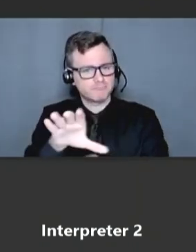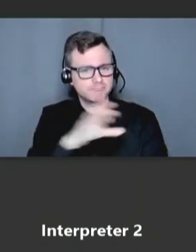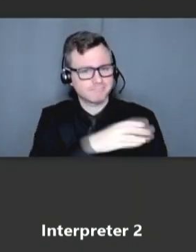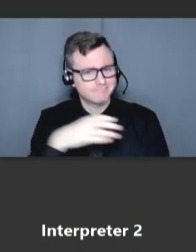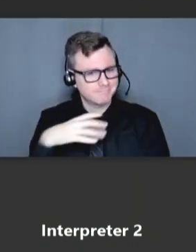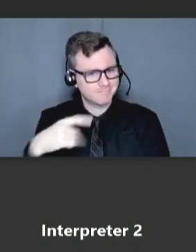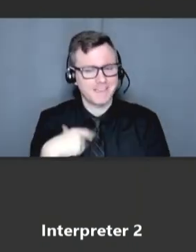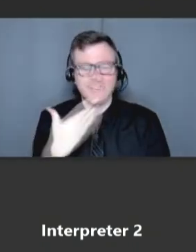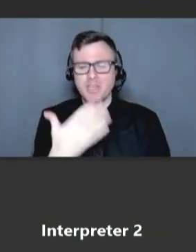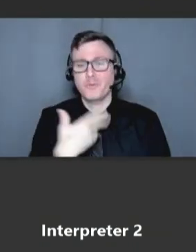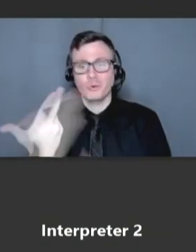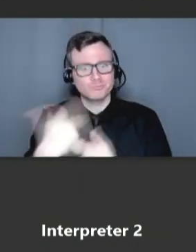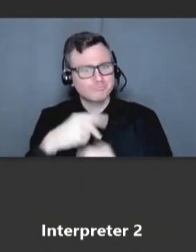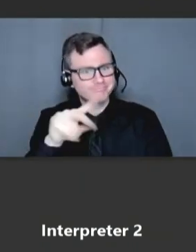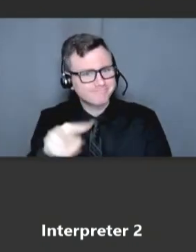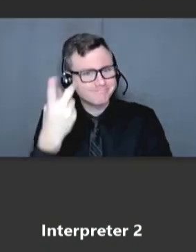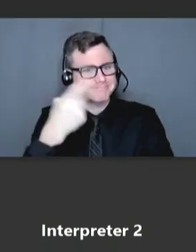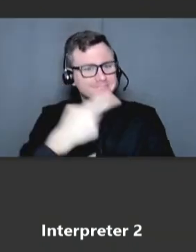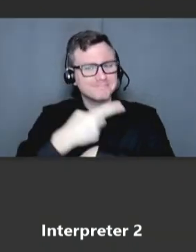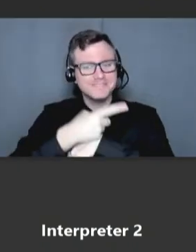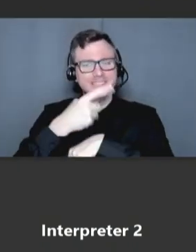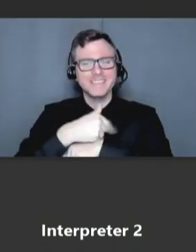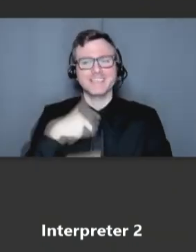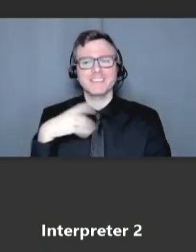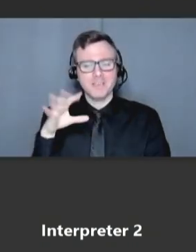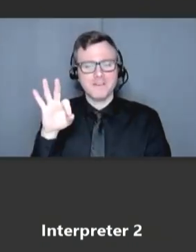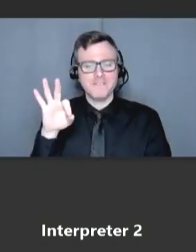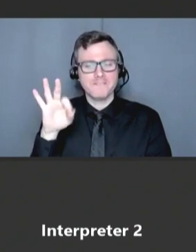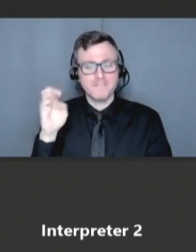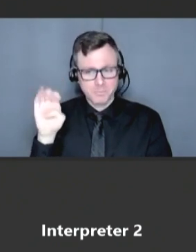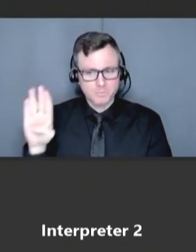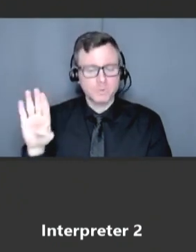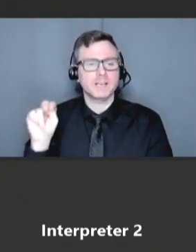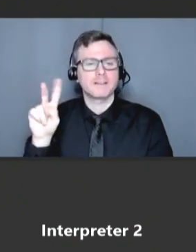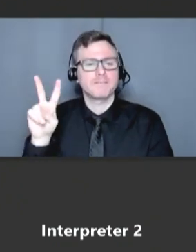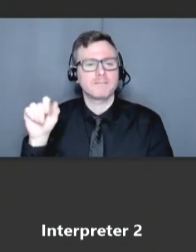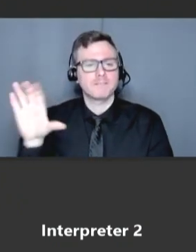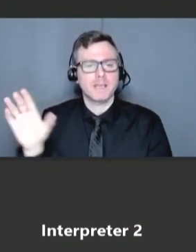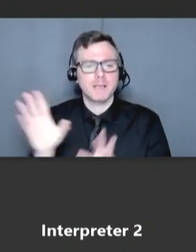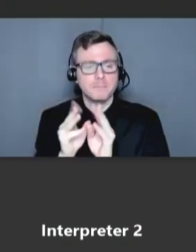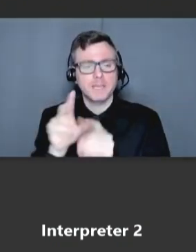second day of our February NVAC meeting. I want to thank you, Ann, and the NVAC teams